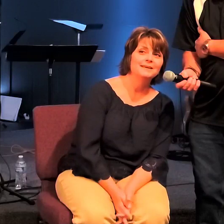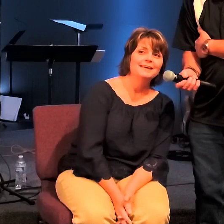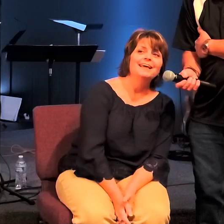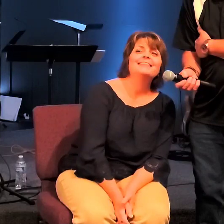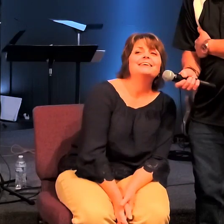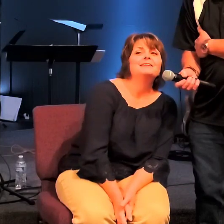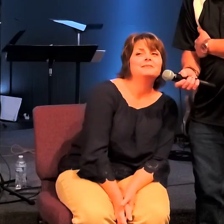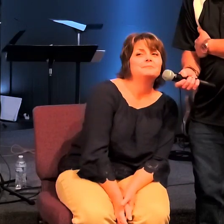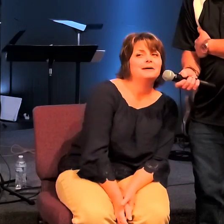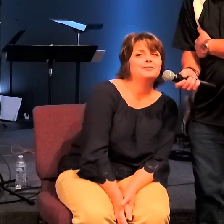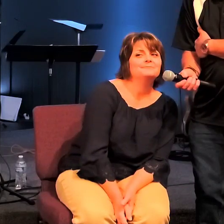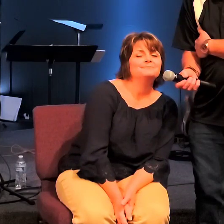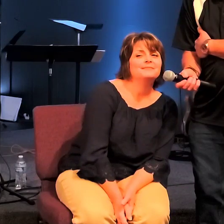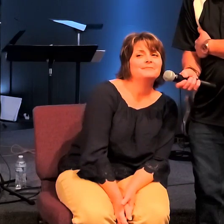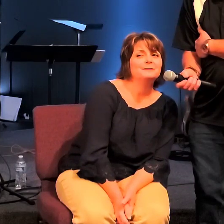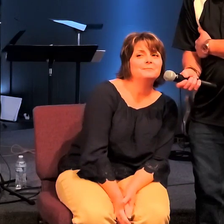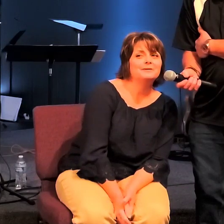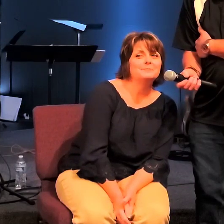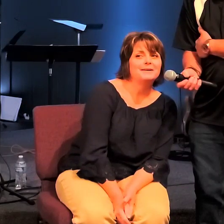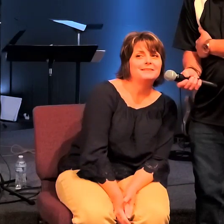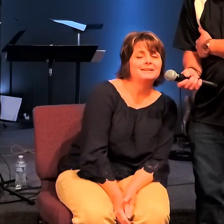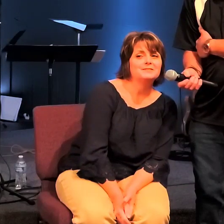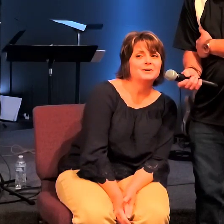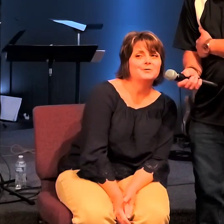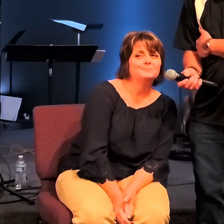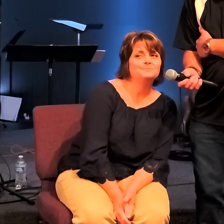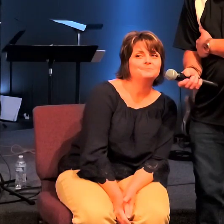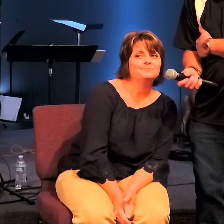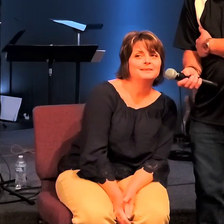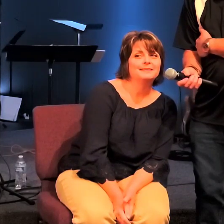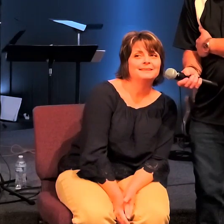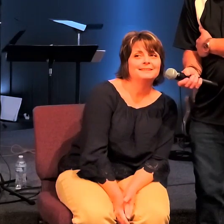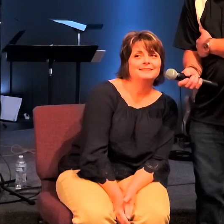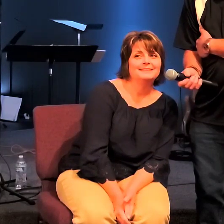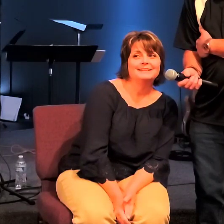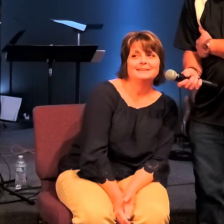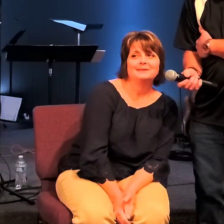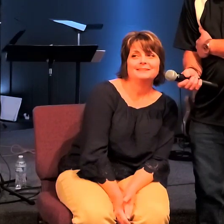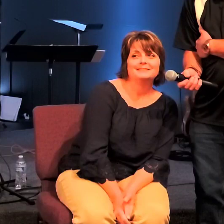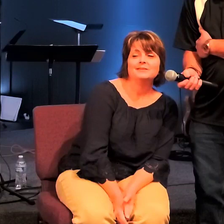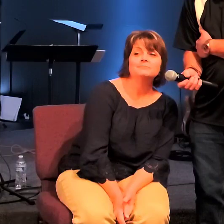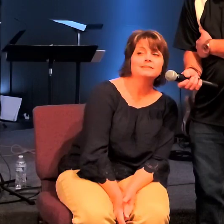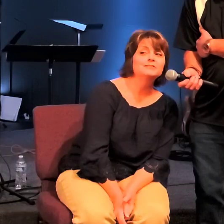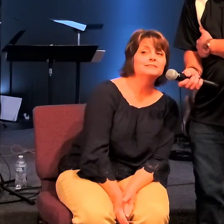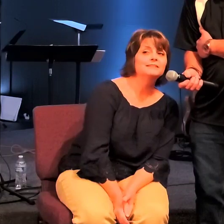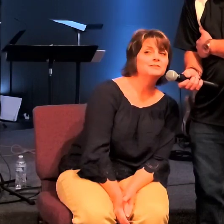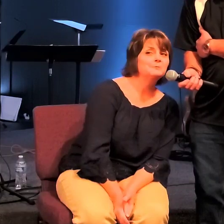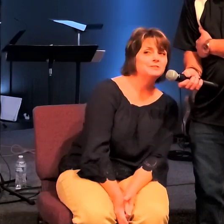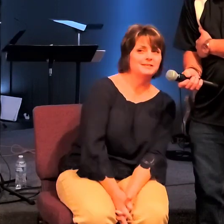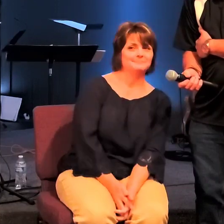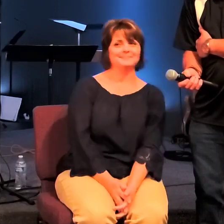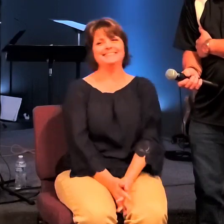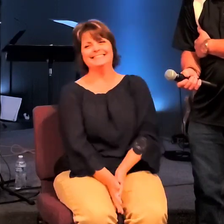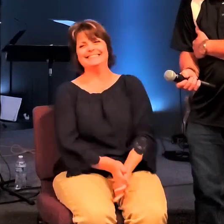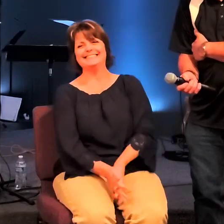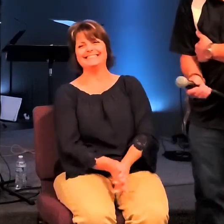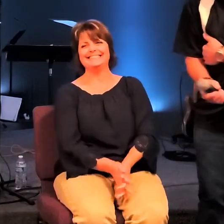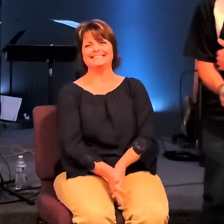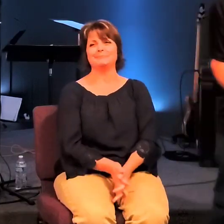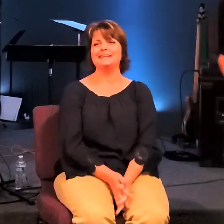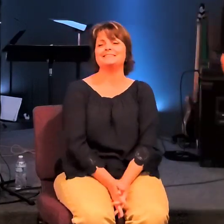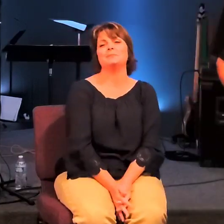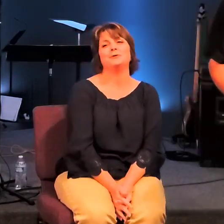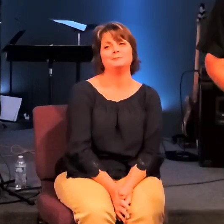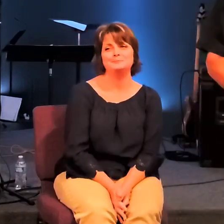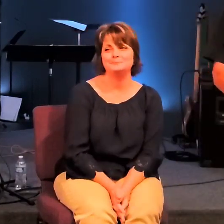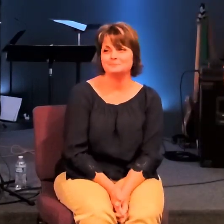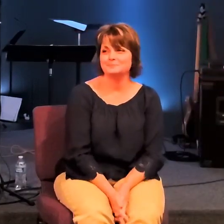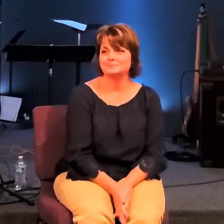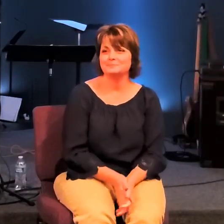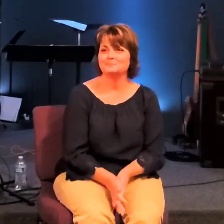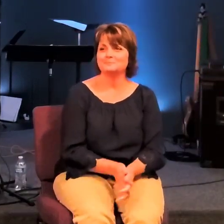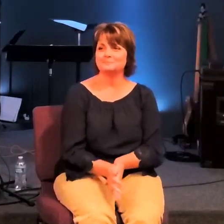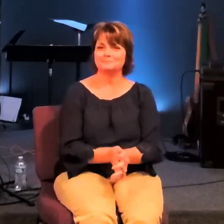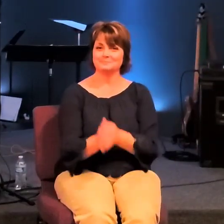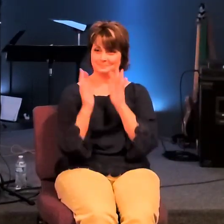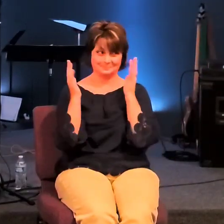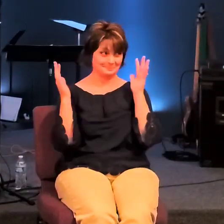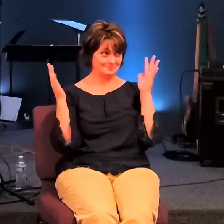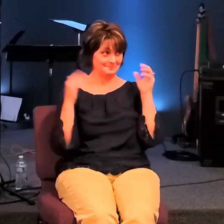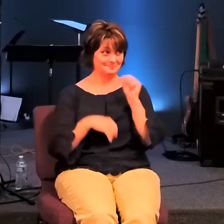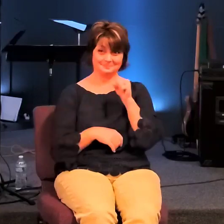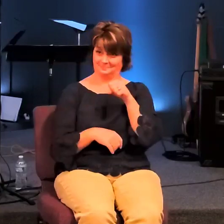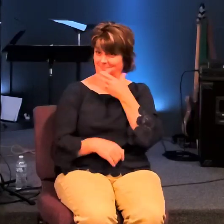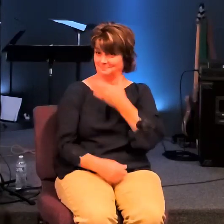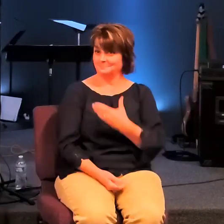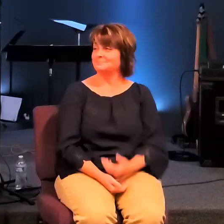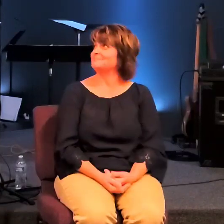I say well you're welcome and then I felt better so better about that so all right.